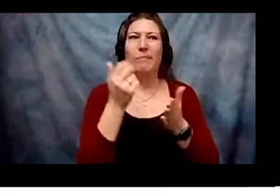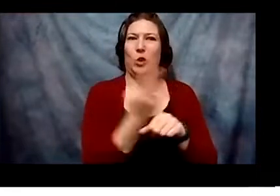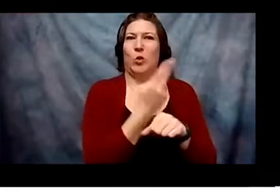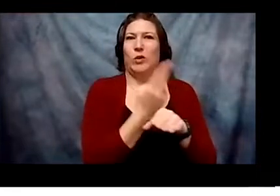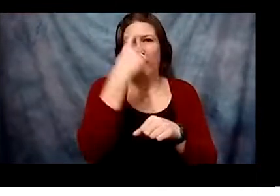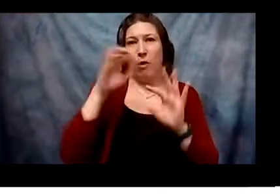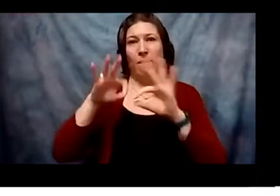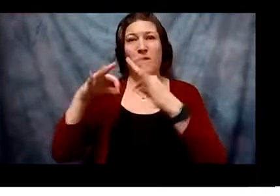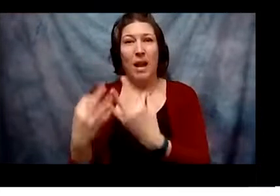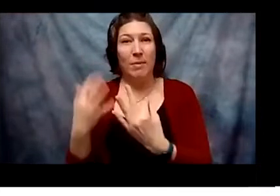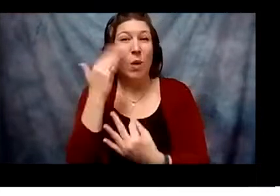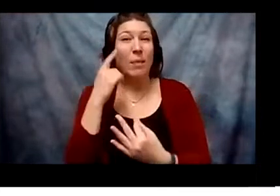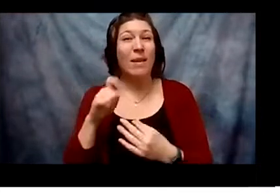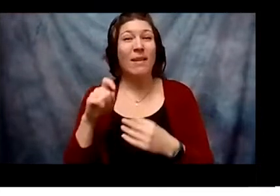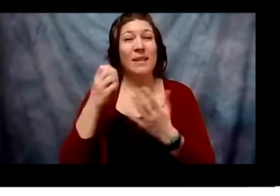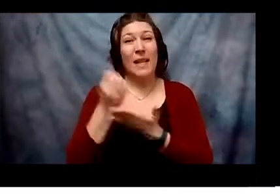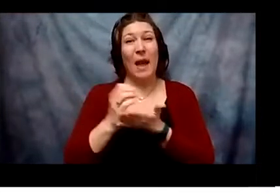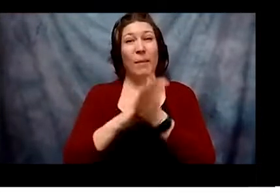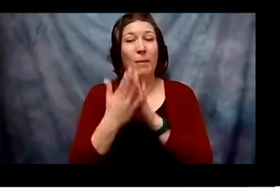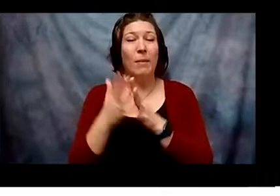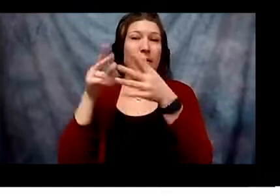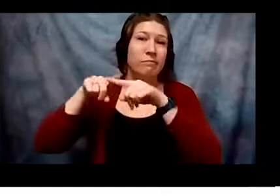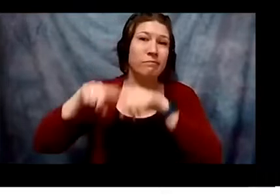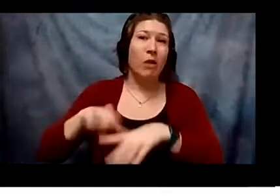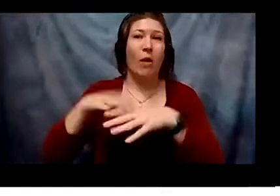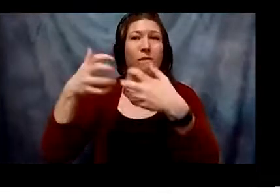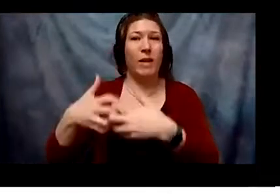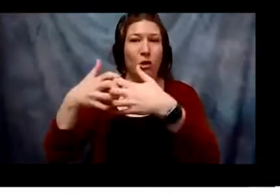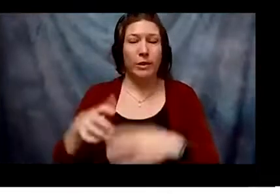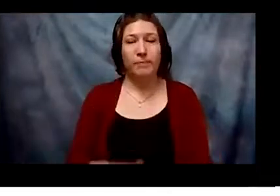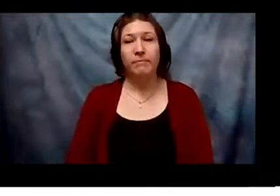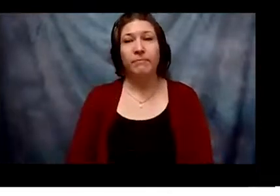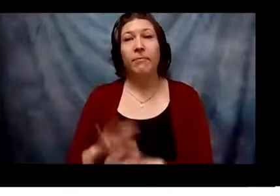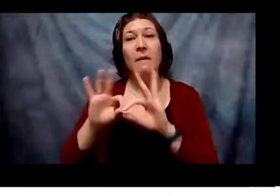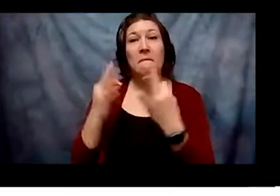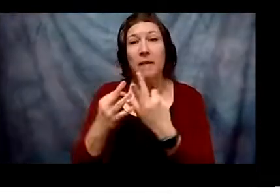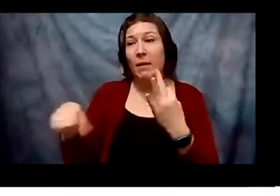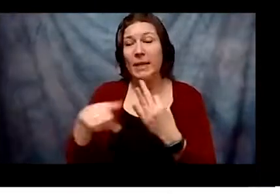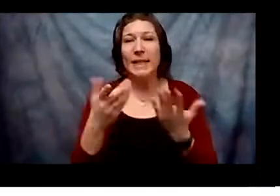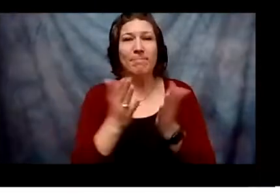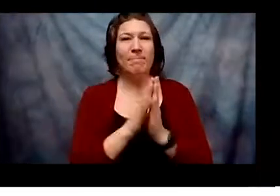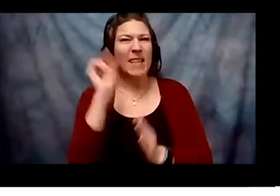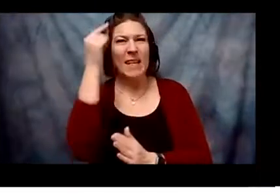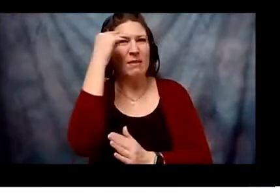factory based economy. Working class families asked the government to take in their disabled children and